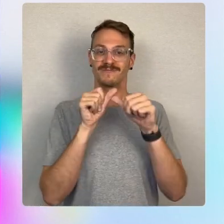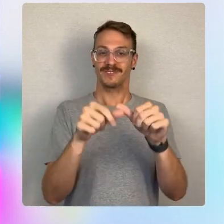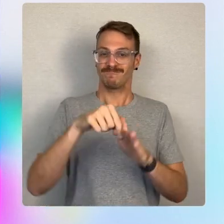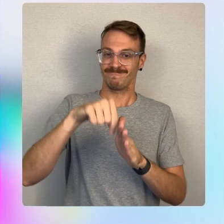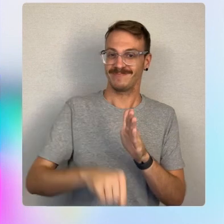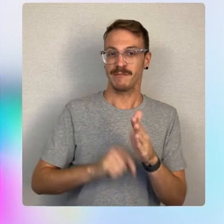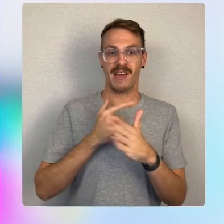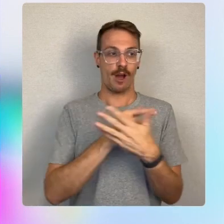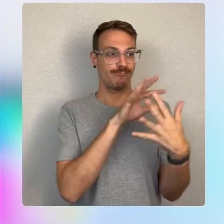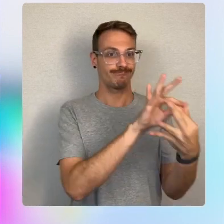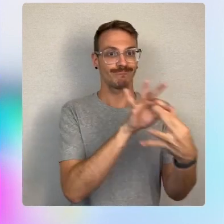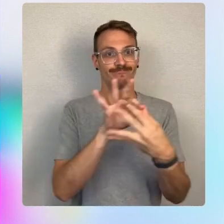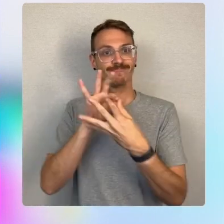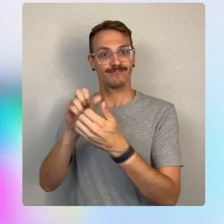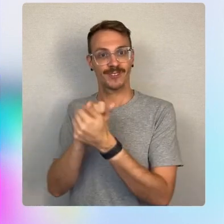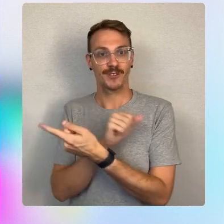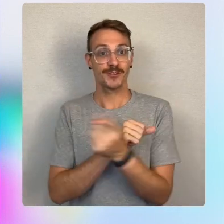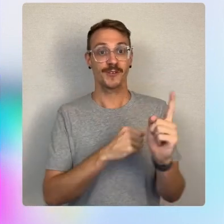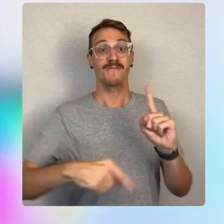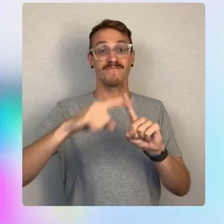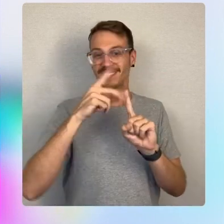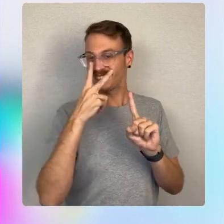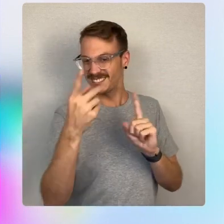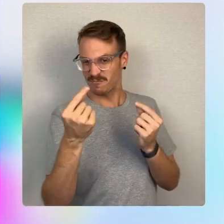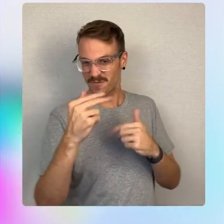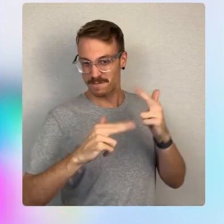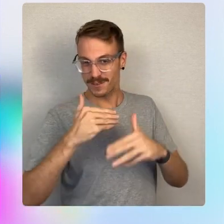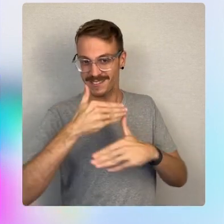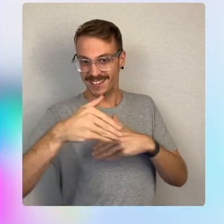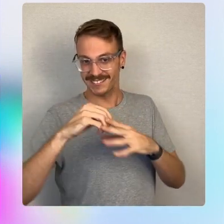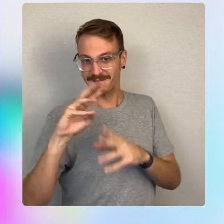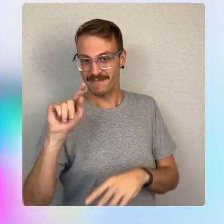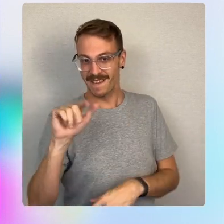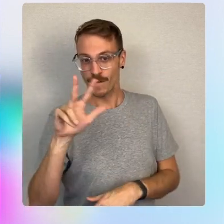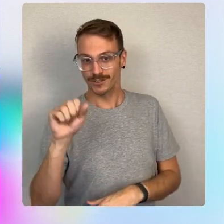our relationship with you, and of course, seeing what you build next in the Metaverse, thanks.